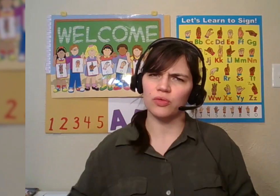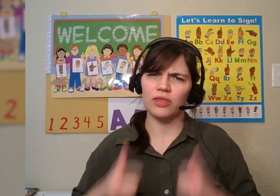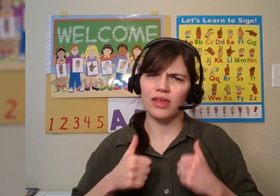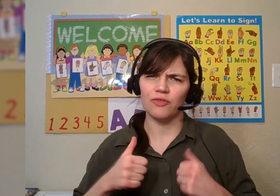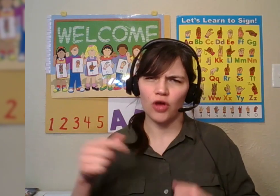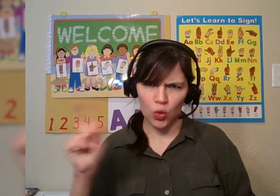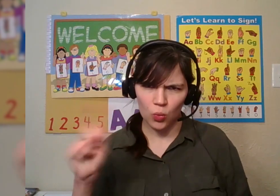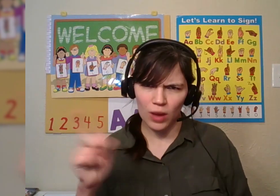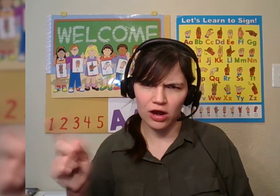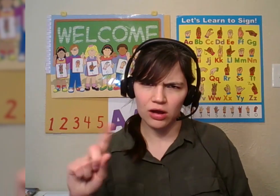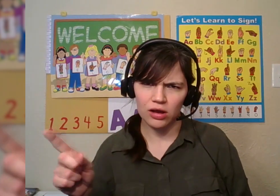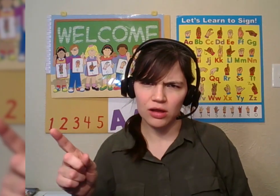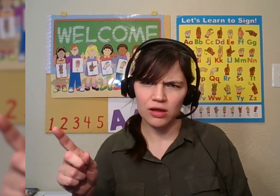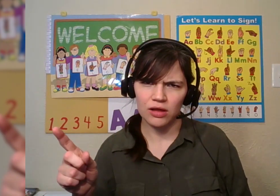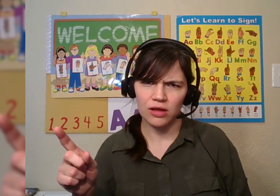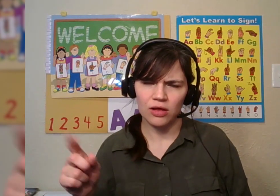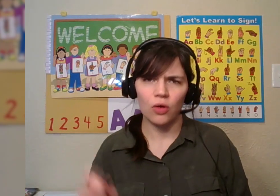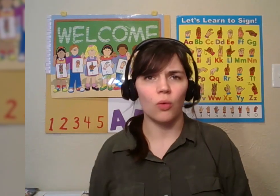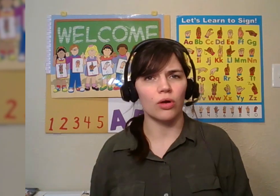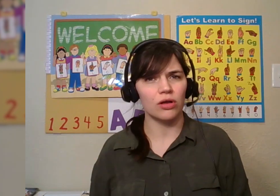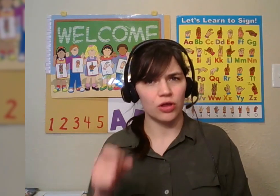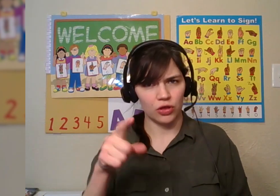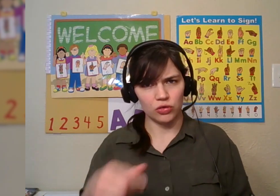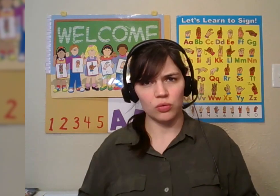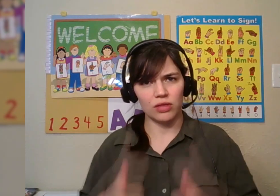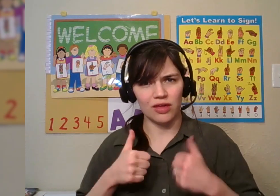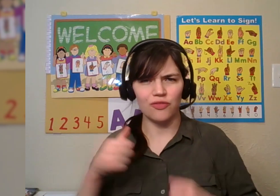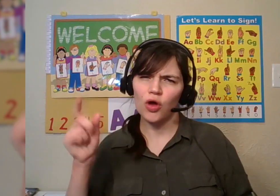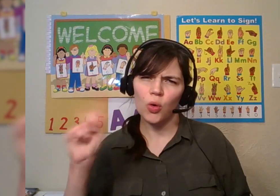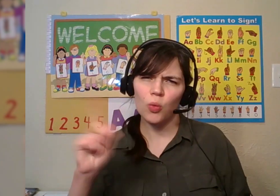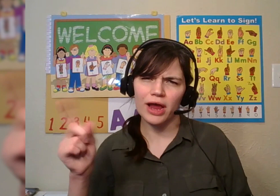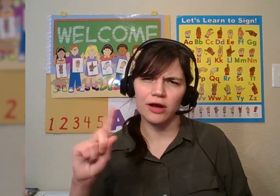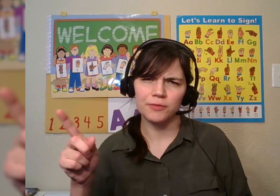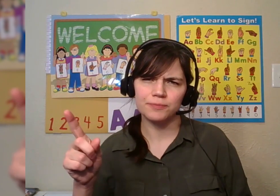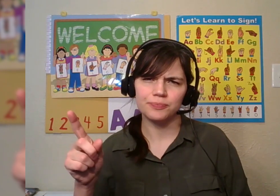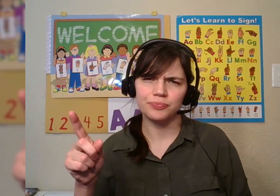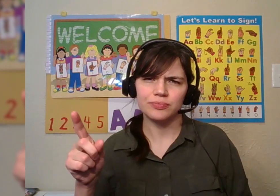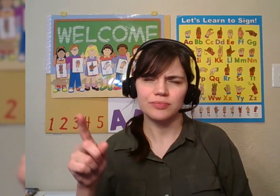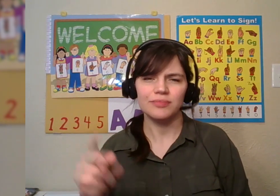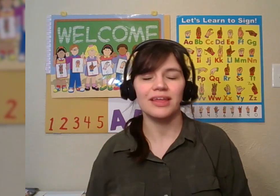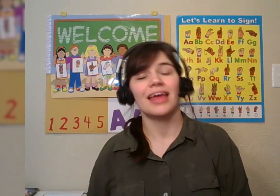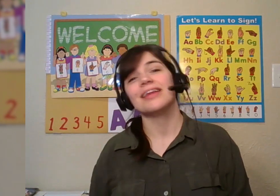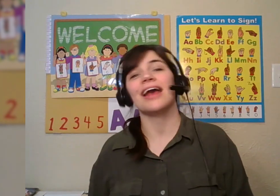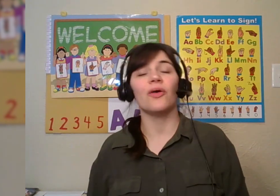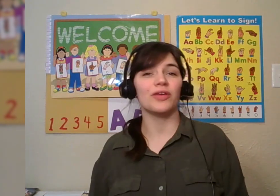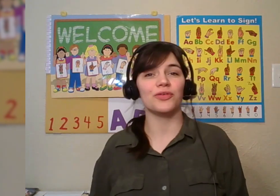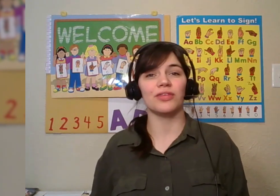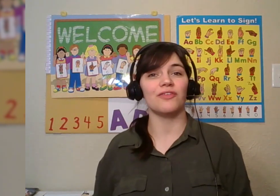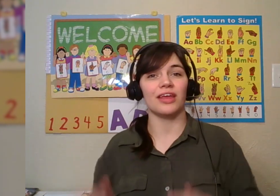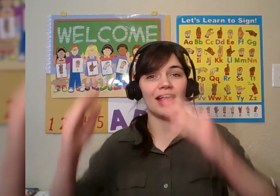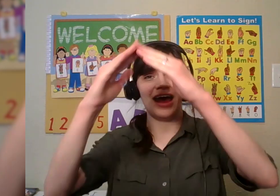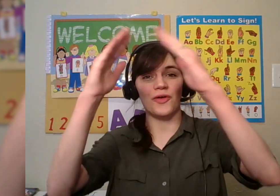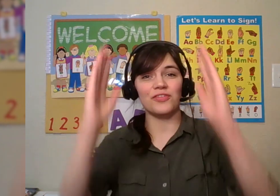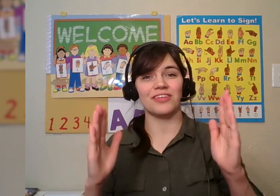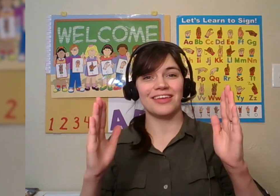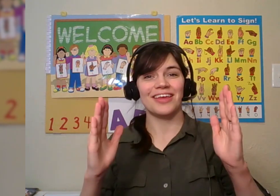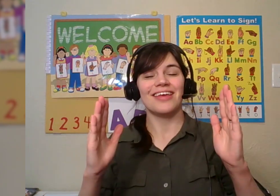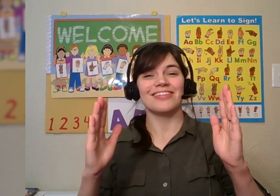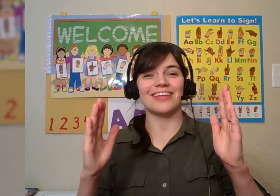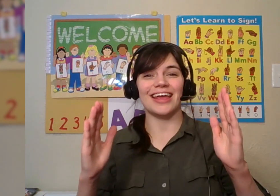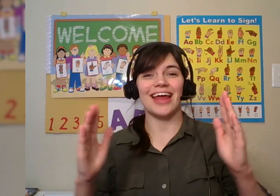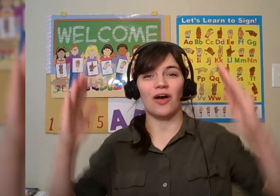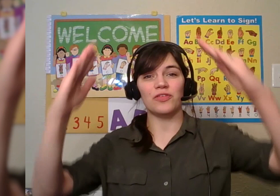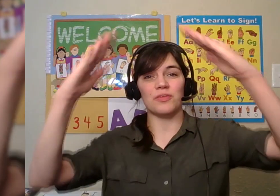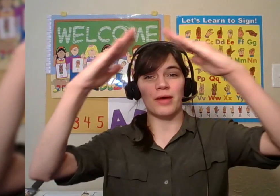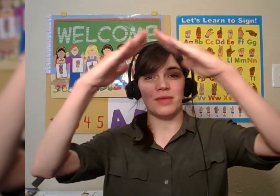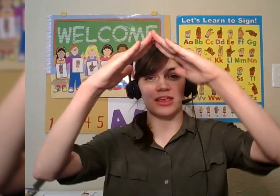live where?" or "You live where?" Now if you live in a house, sign house by making